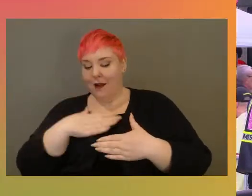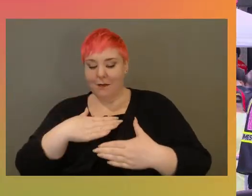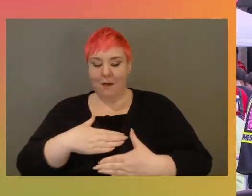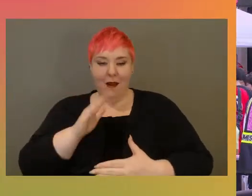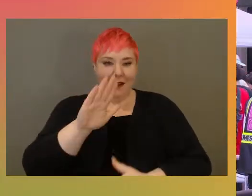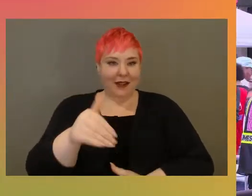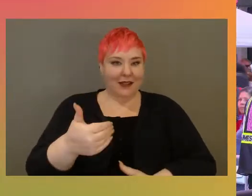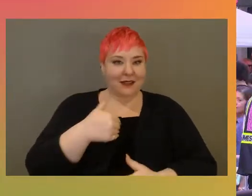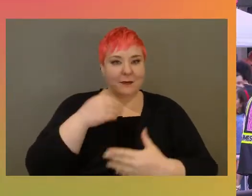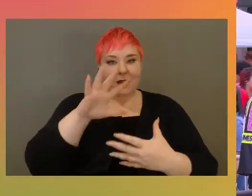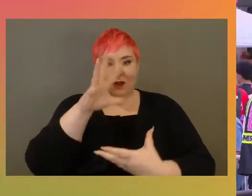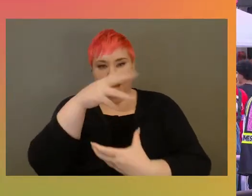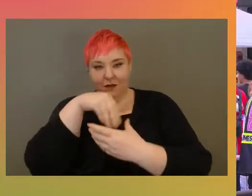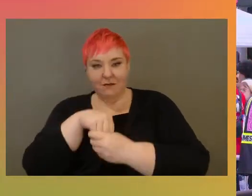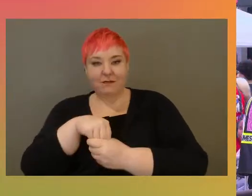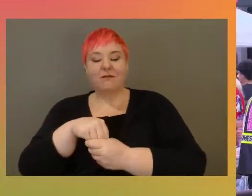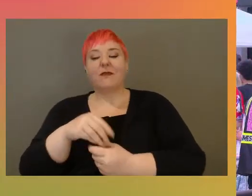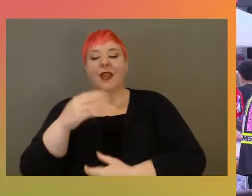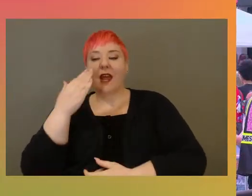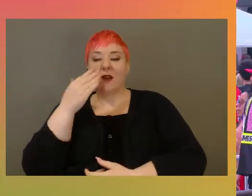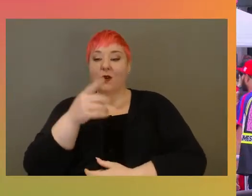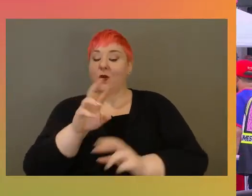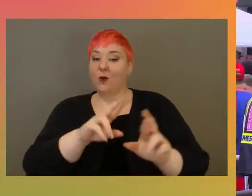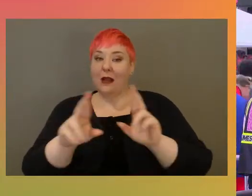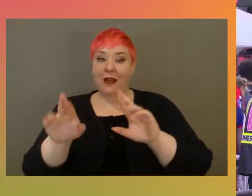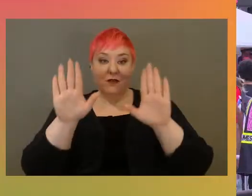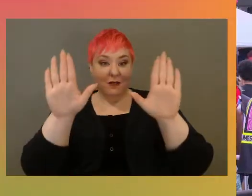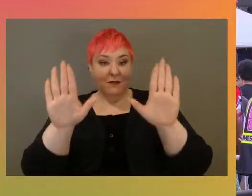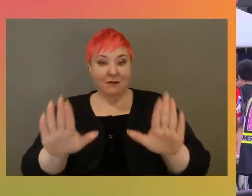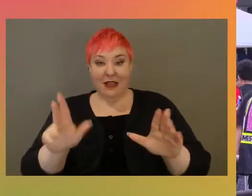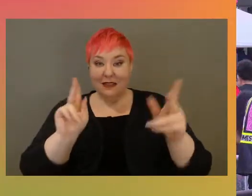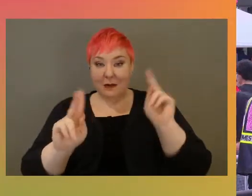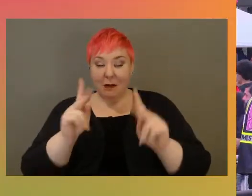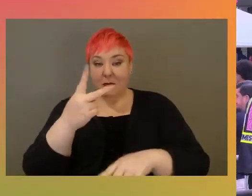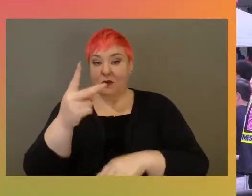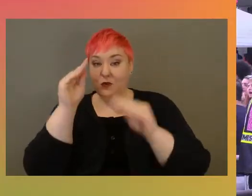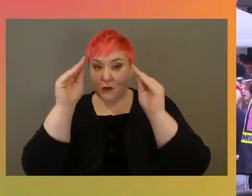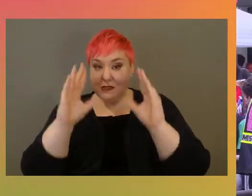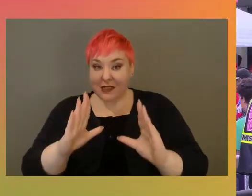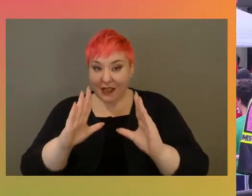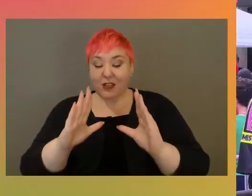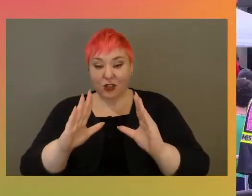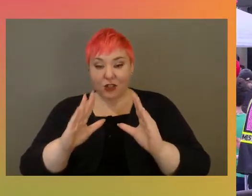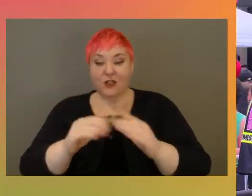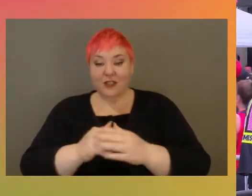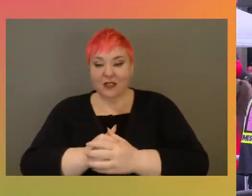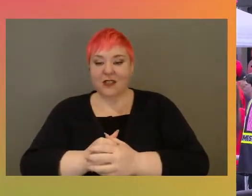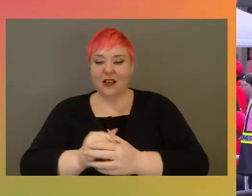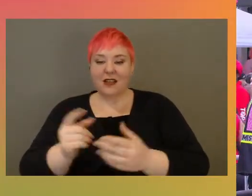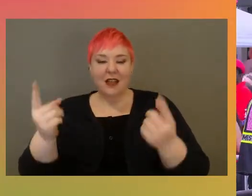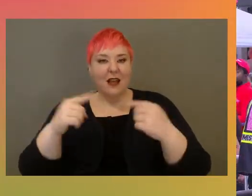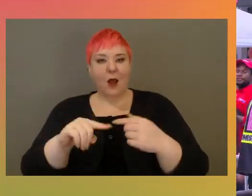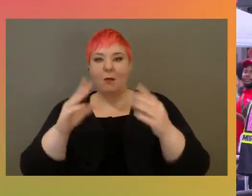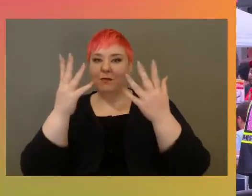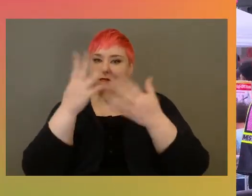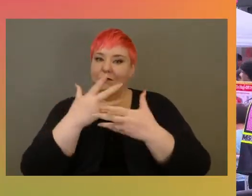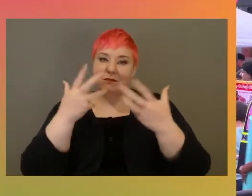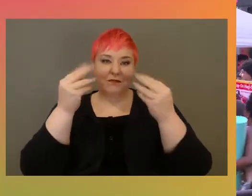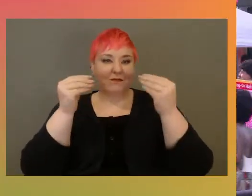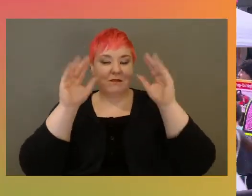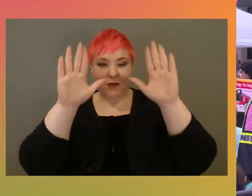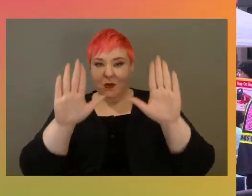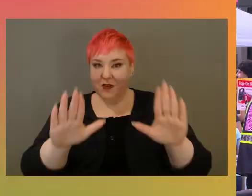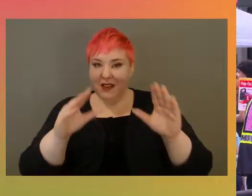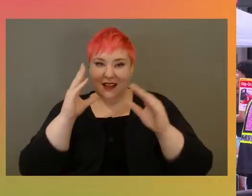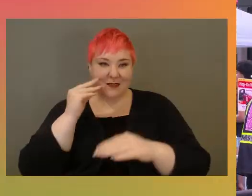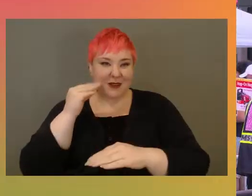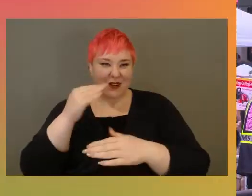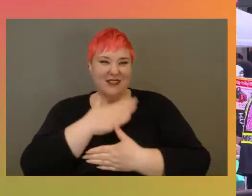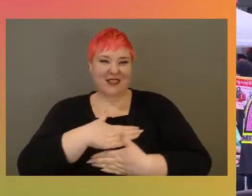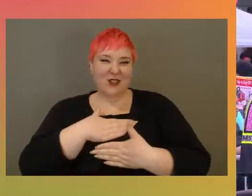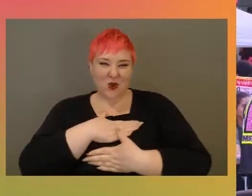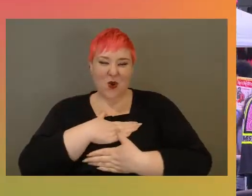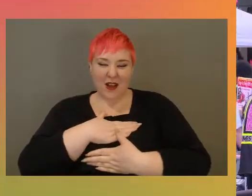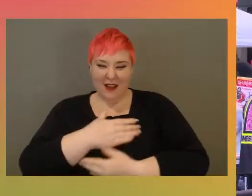A BIT, YOGA, THE PRACTICE OF